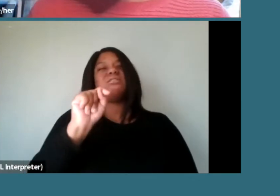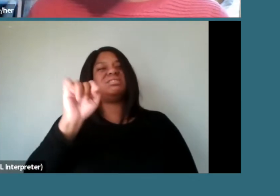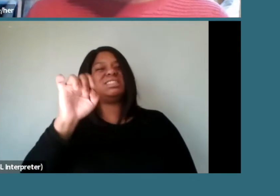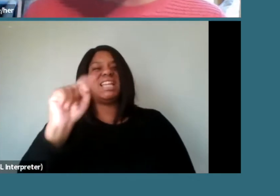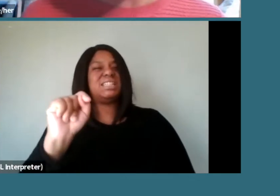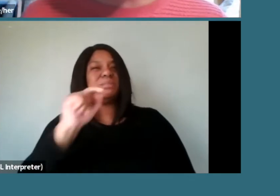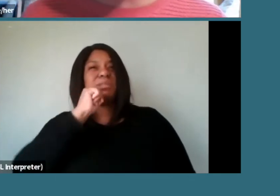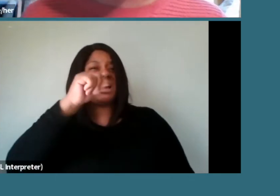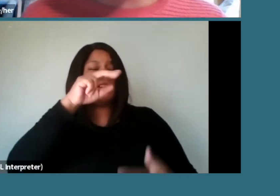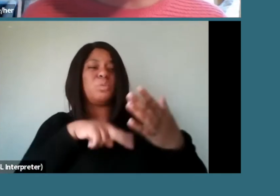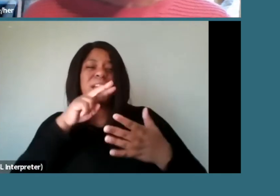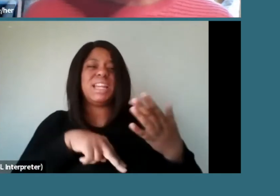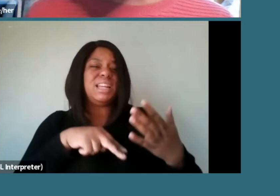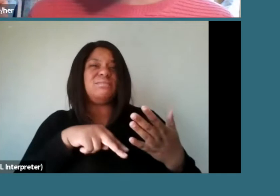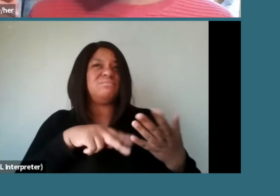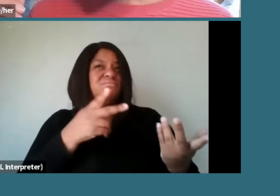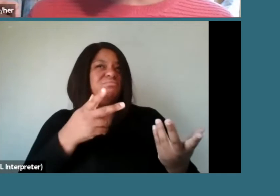Like, it makes me much less likely.